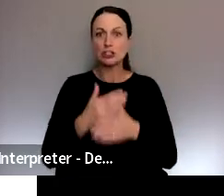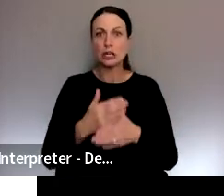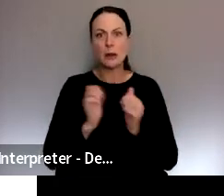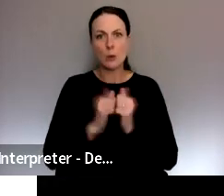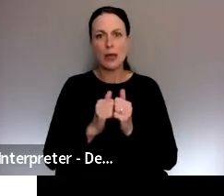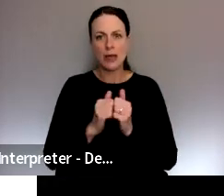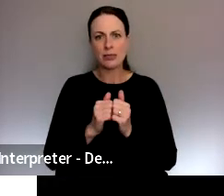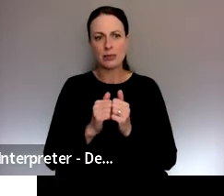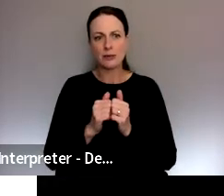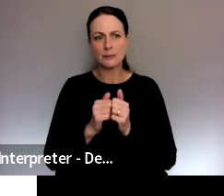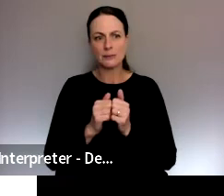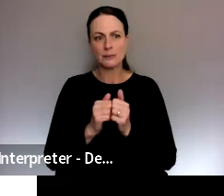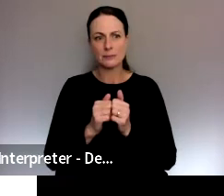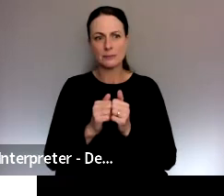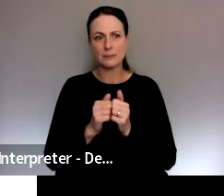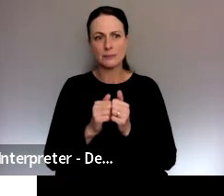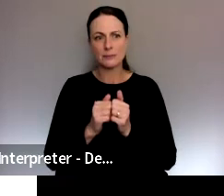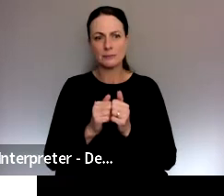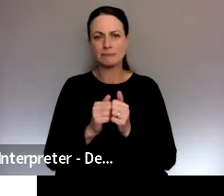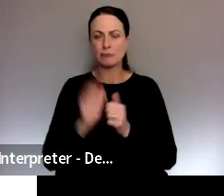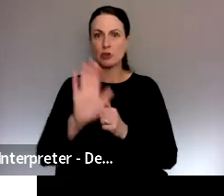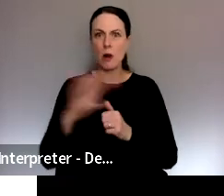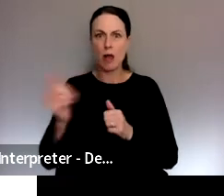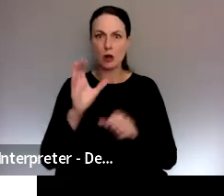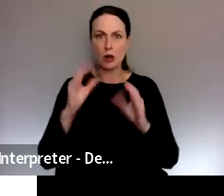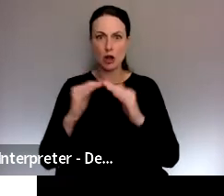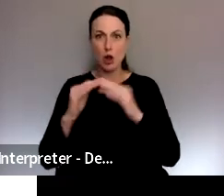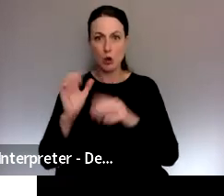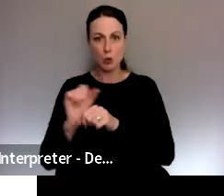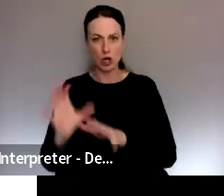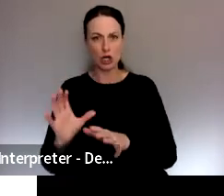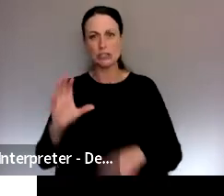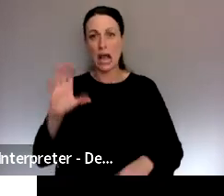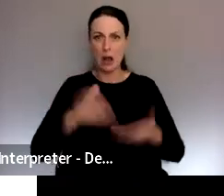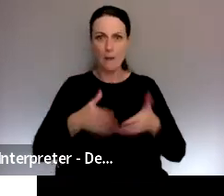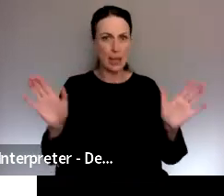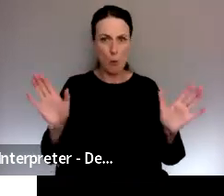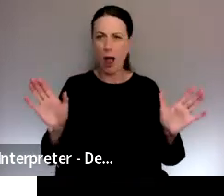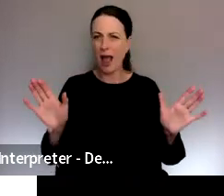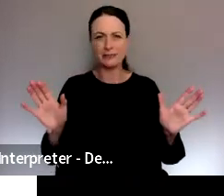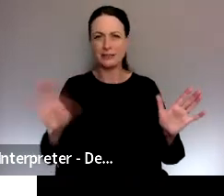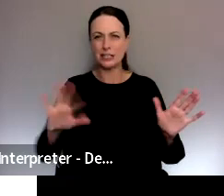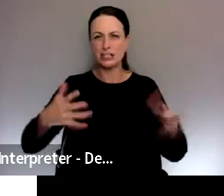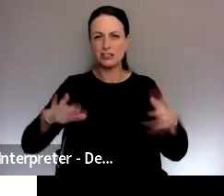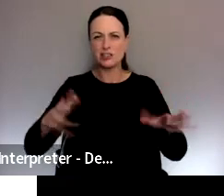sharing with your other co-workers and company-wide